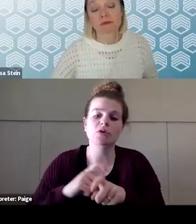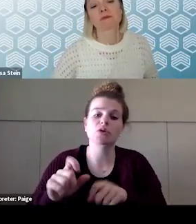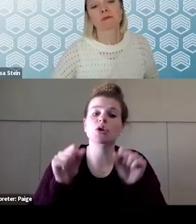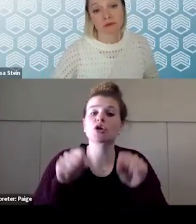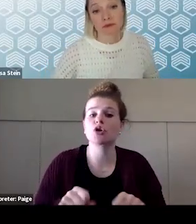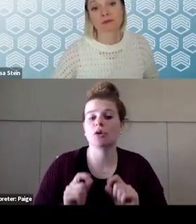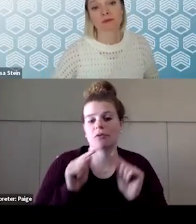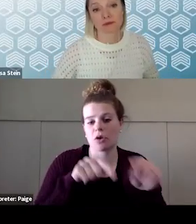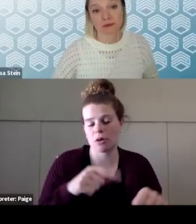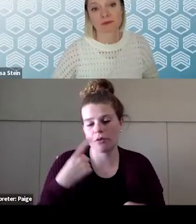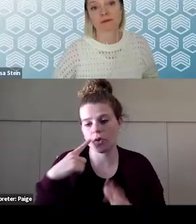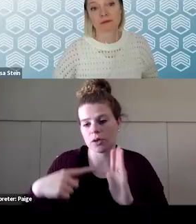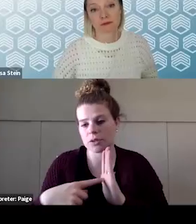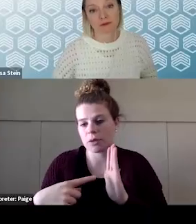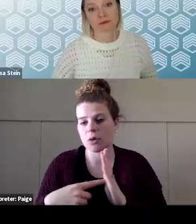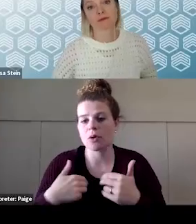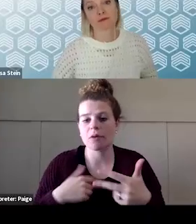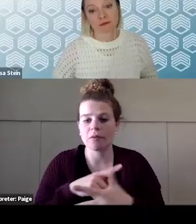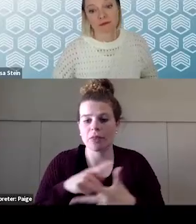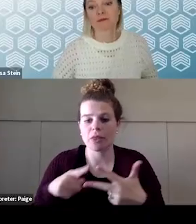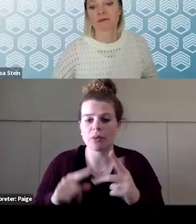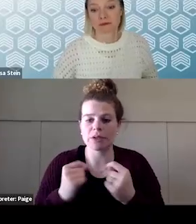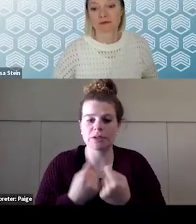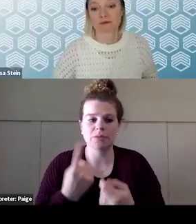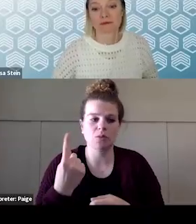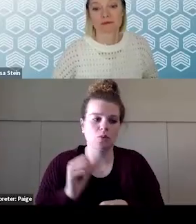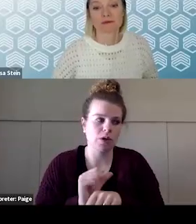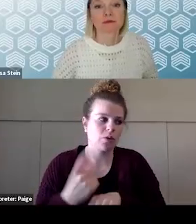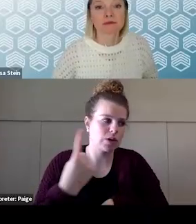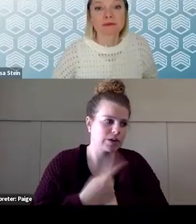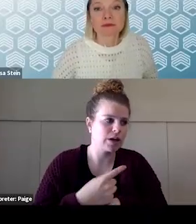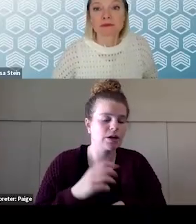Let's say we had three teams working one day, so they're all tied up